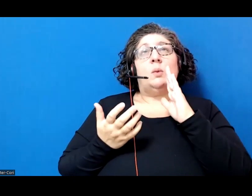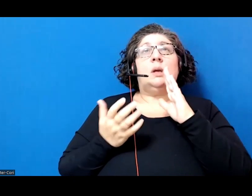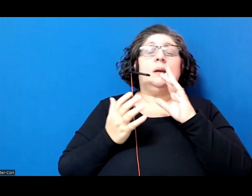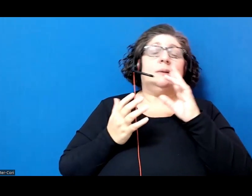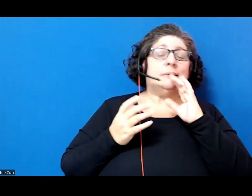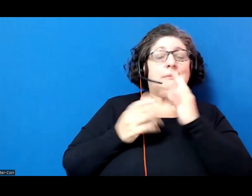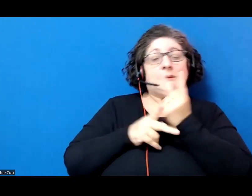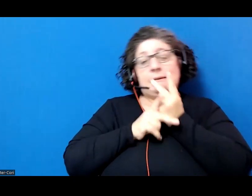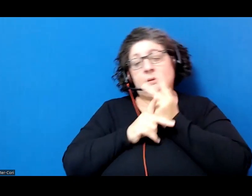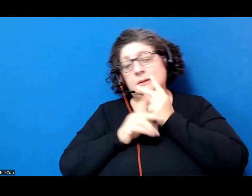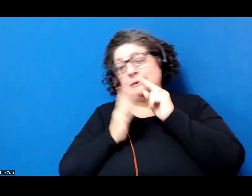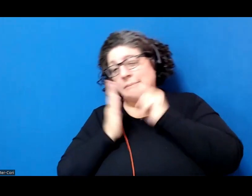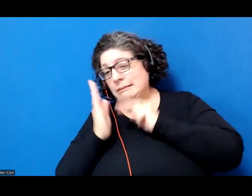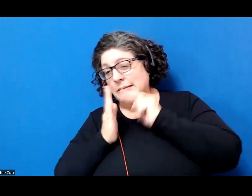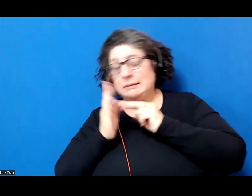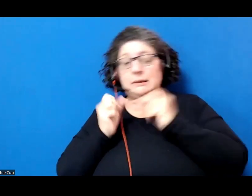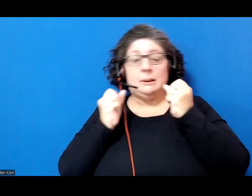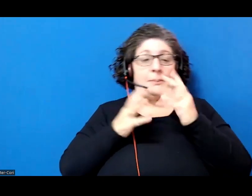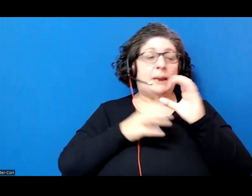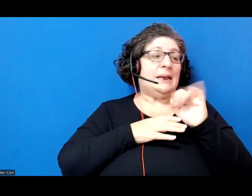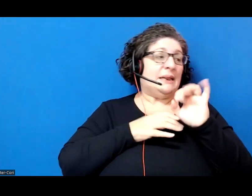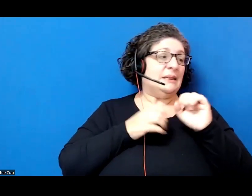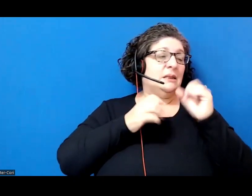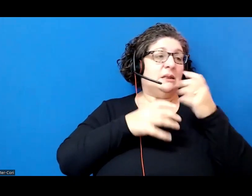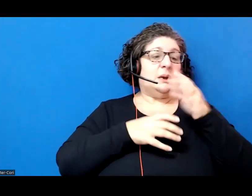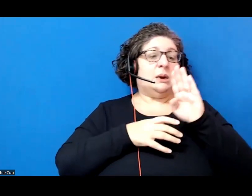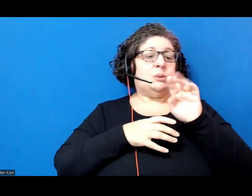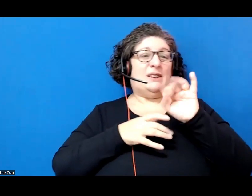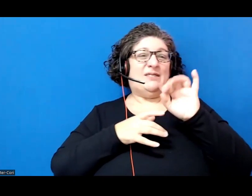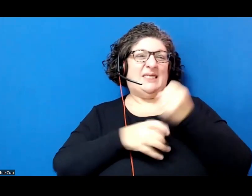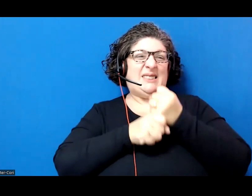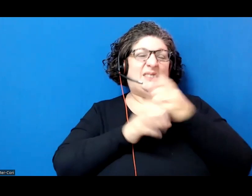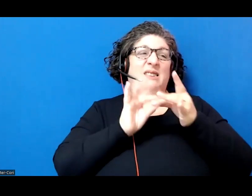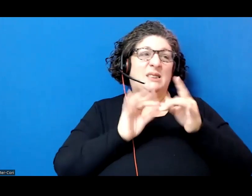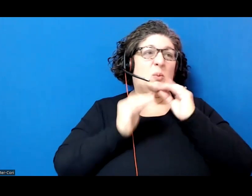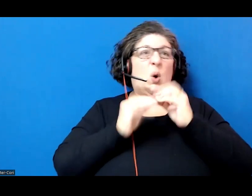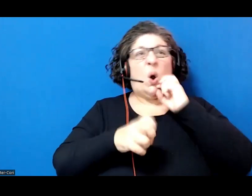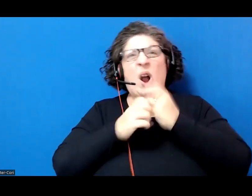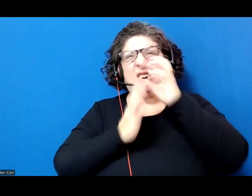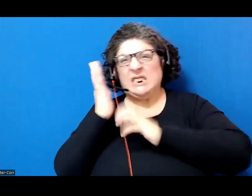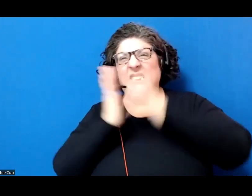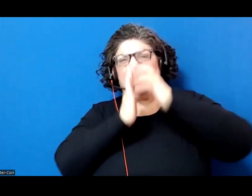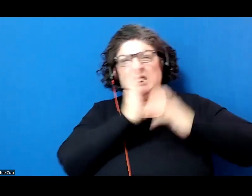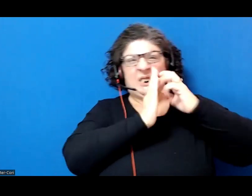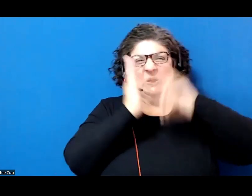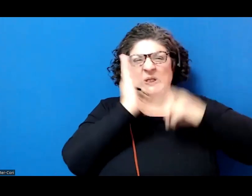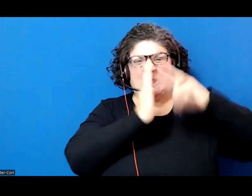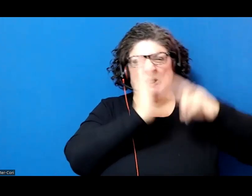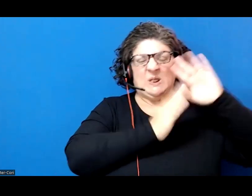There's a lot of amicus brief in this case. It's becoming harder and harder to receive all the briefs for anyone in a given case